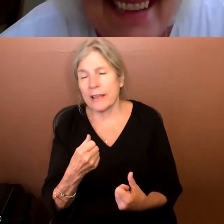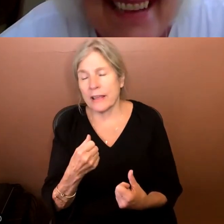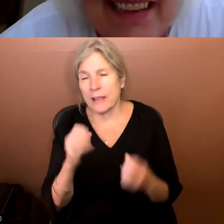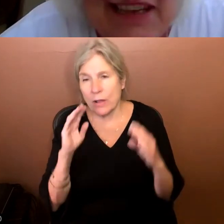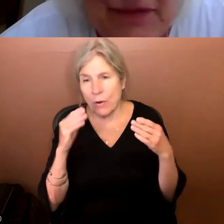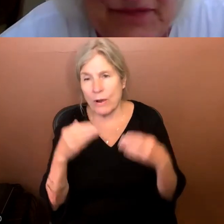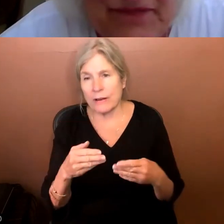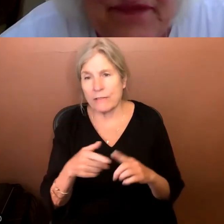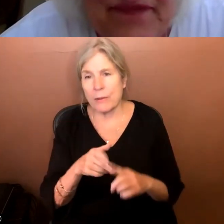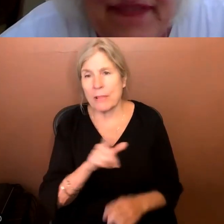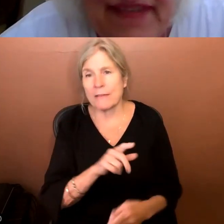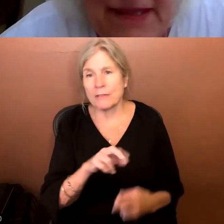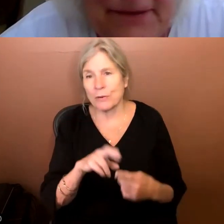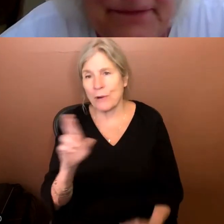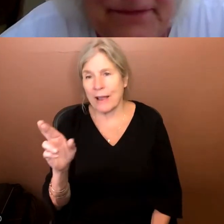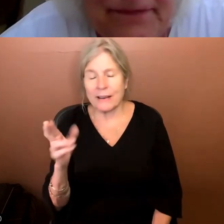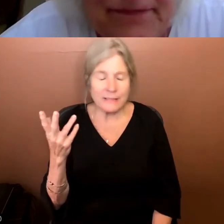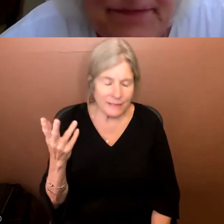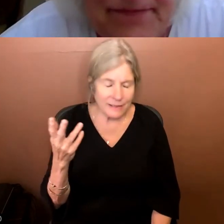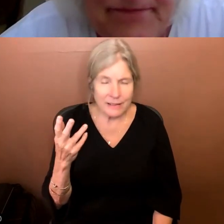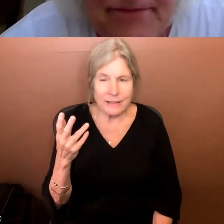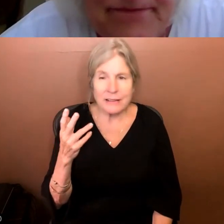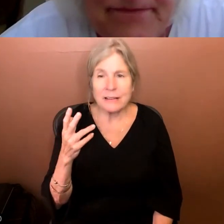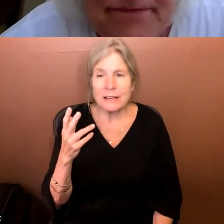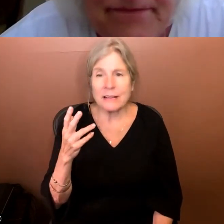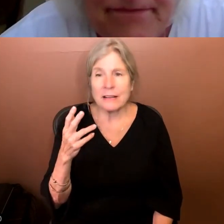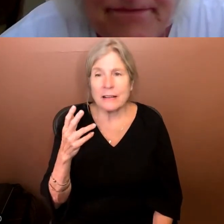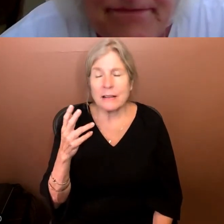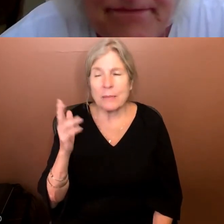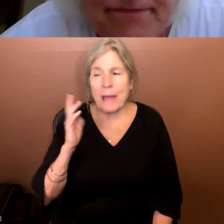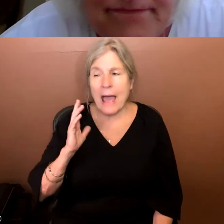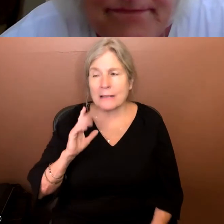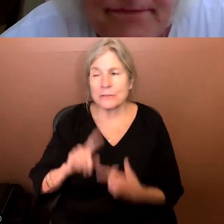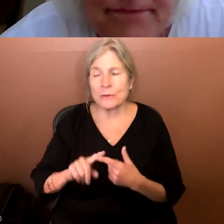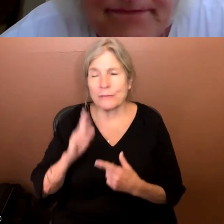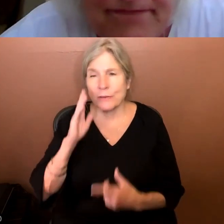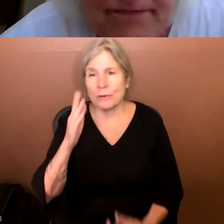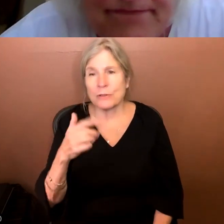left to right. Past to future. I create my art work that way.